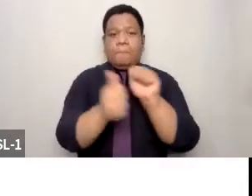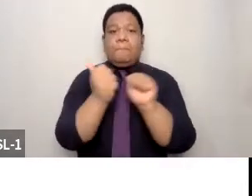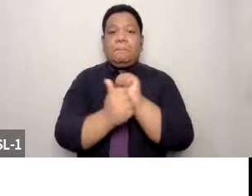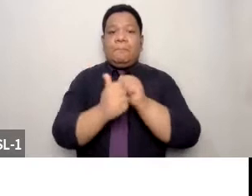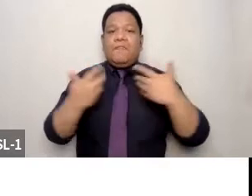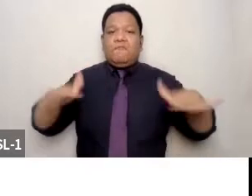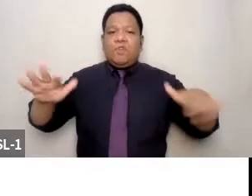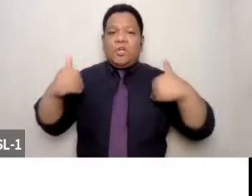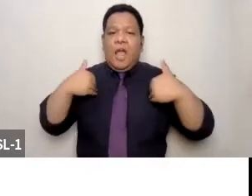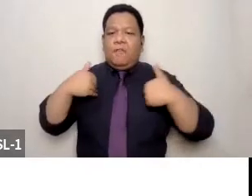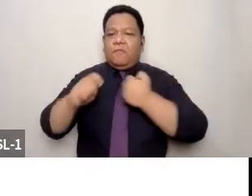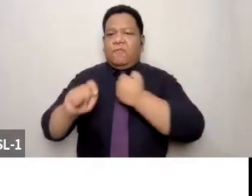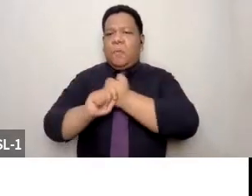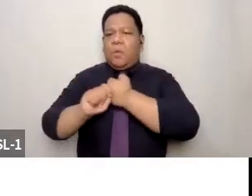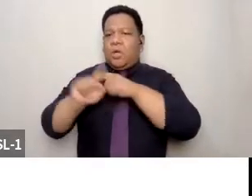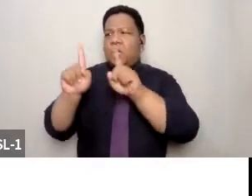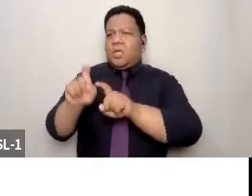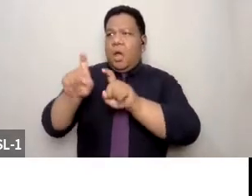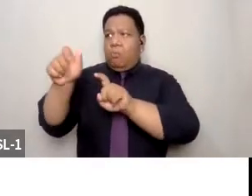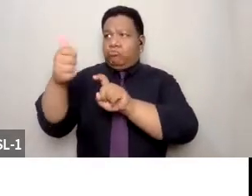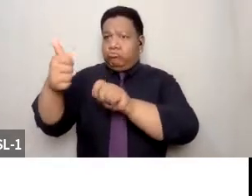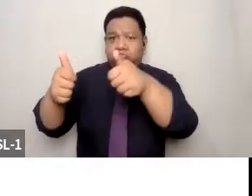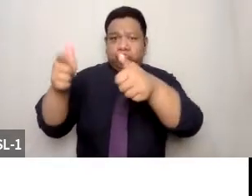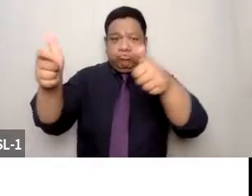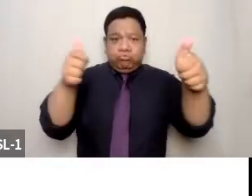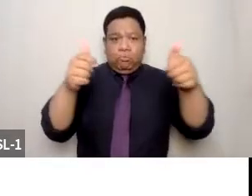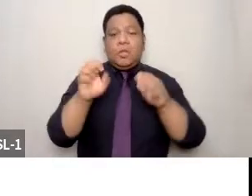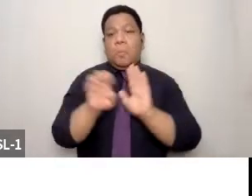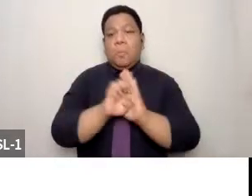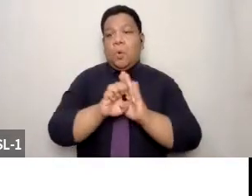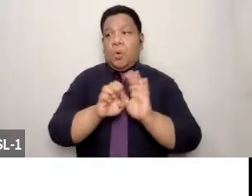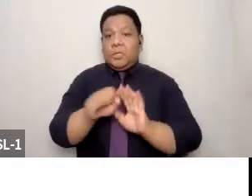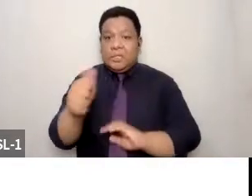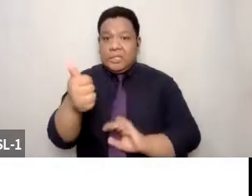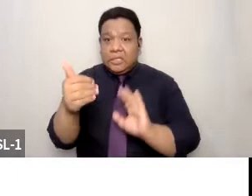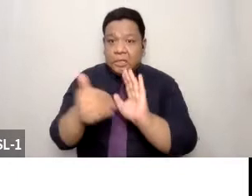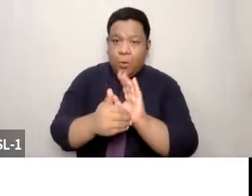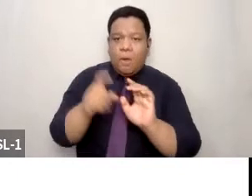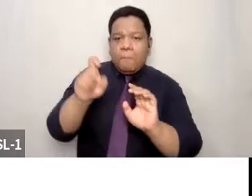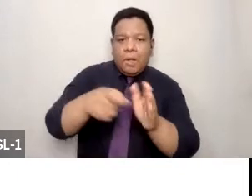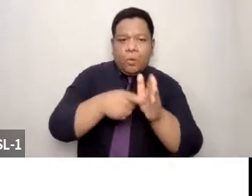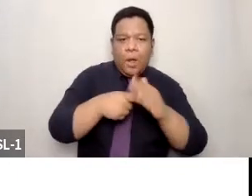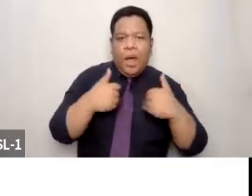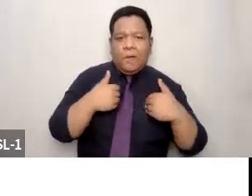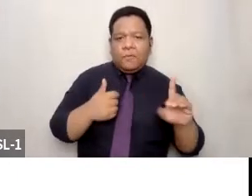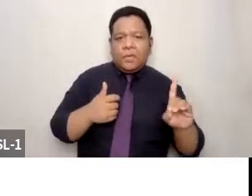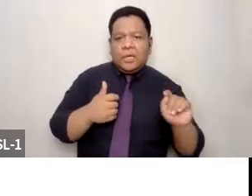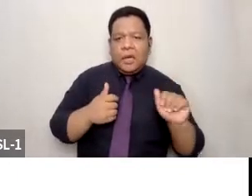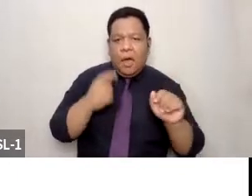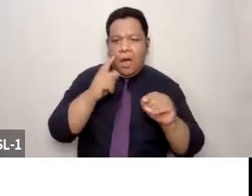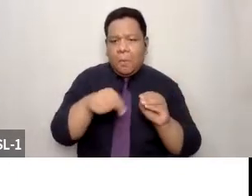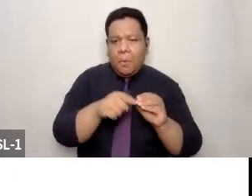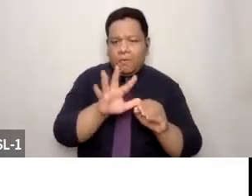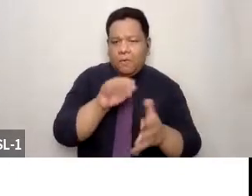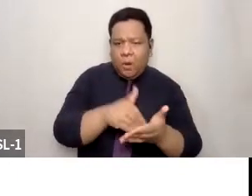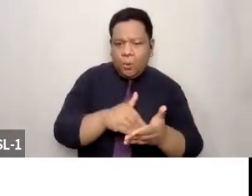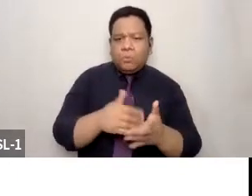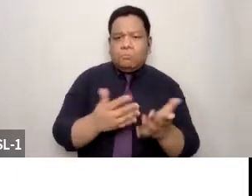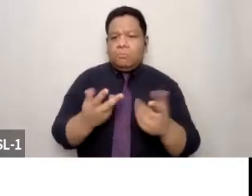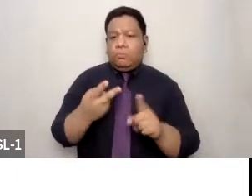For example, if they are testing 10,000 they should have data on the 5,000 plus two months after completing the second dose.